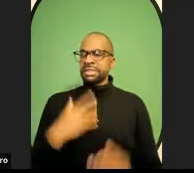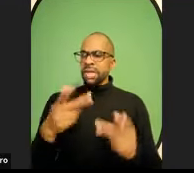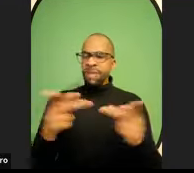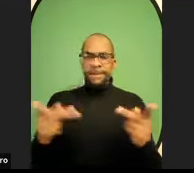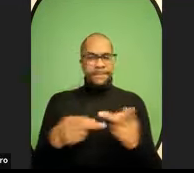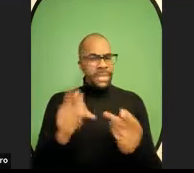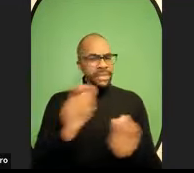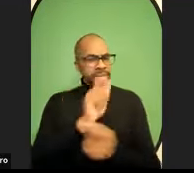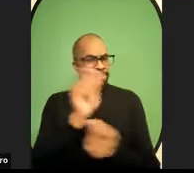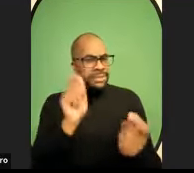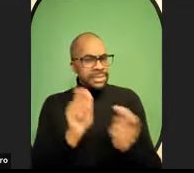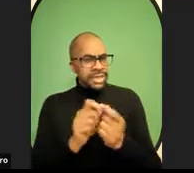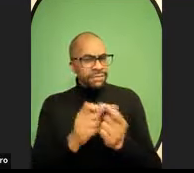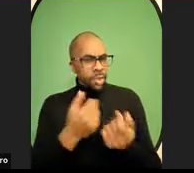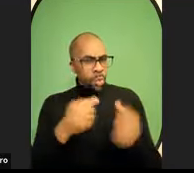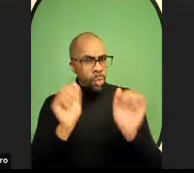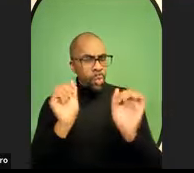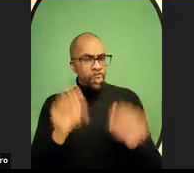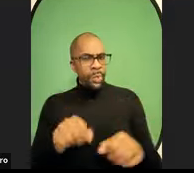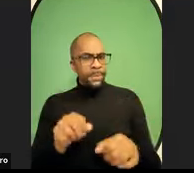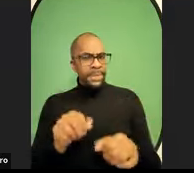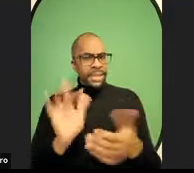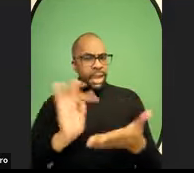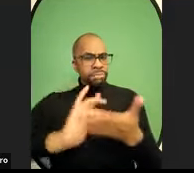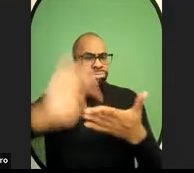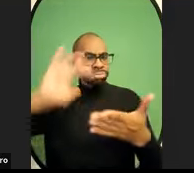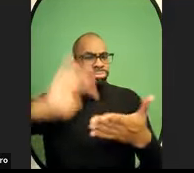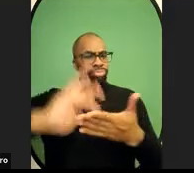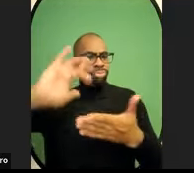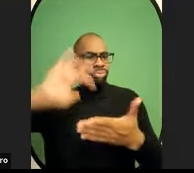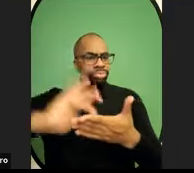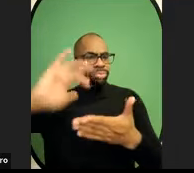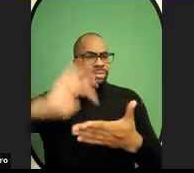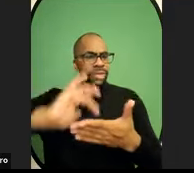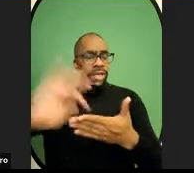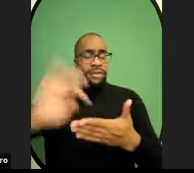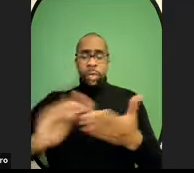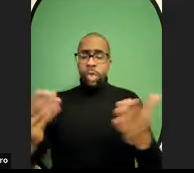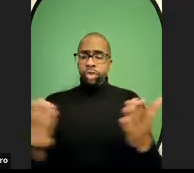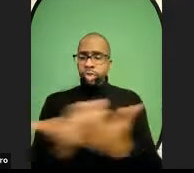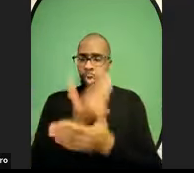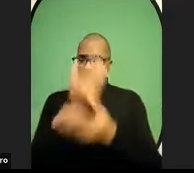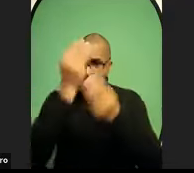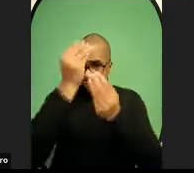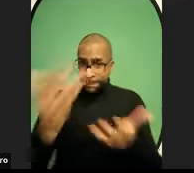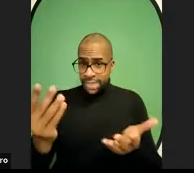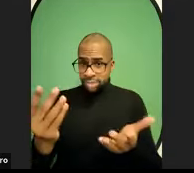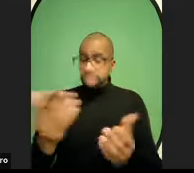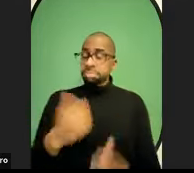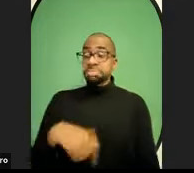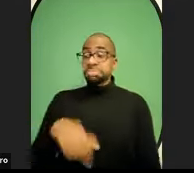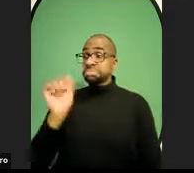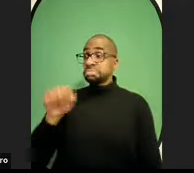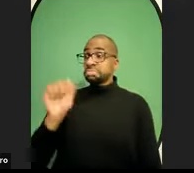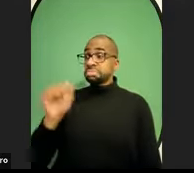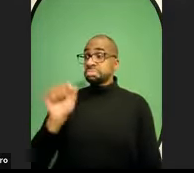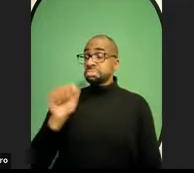we learn more about this we learn more about this vibe we learn more about this virus Is there a place specifically on the do a website where we can. go for like the newest updates.